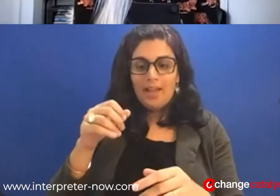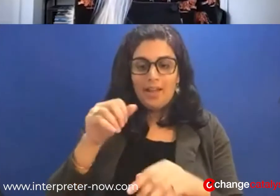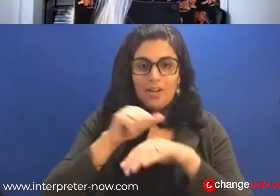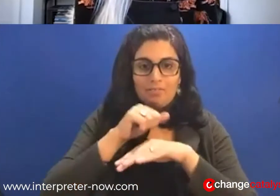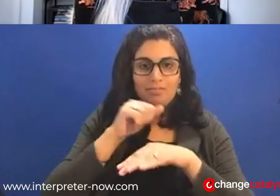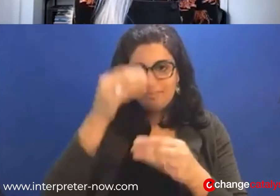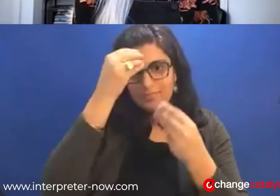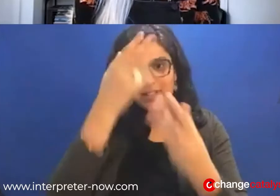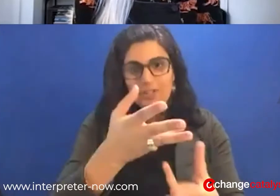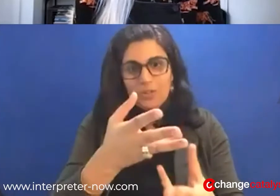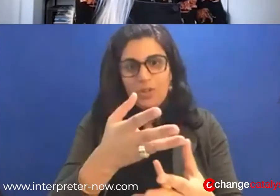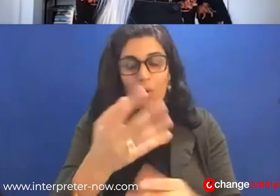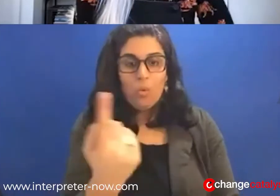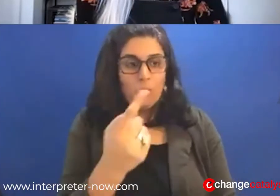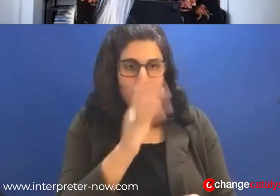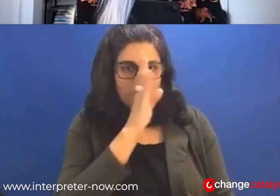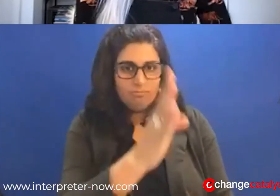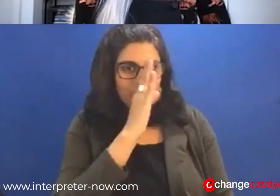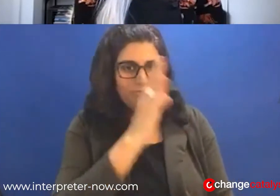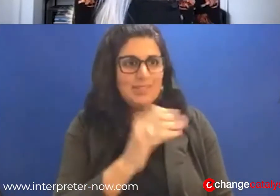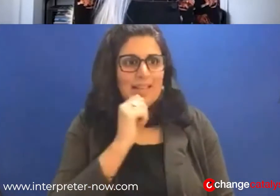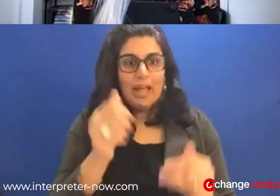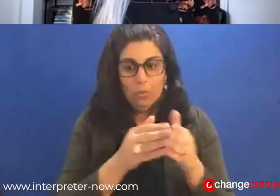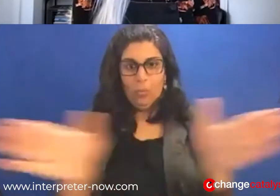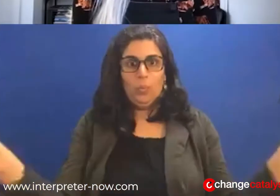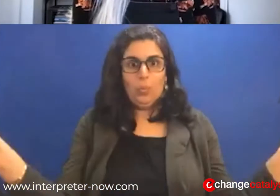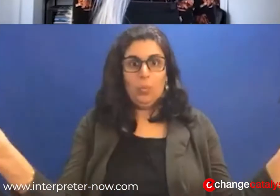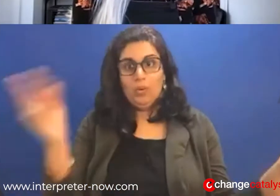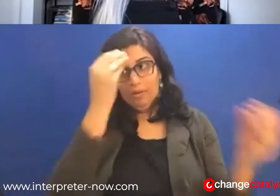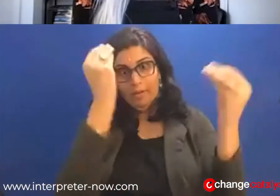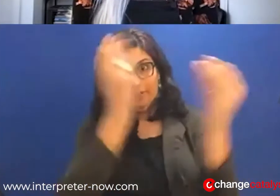The world doesn't need to know how many times Rebekah's trail was appreciated because it's